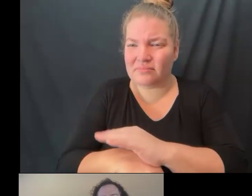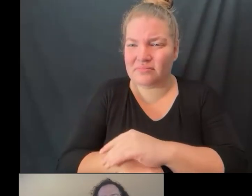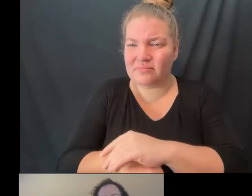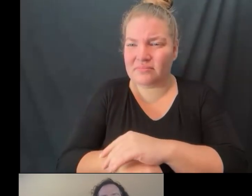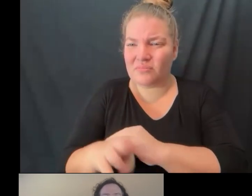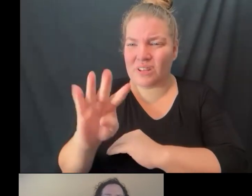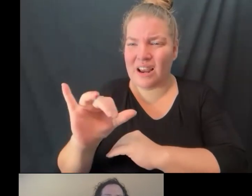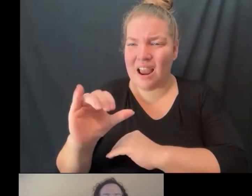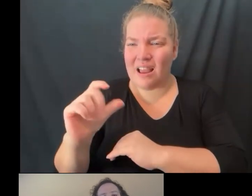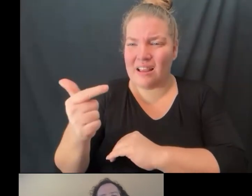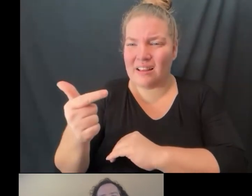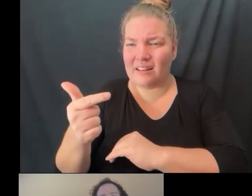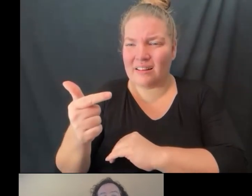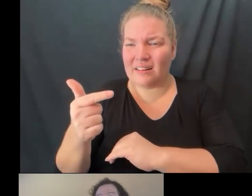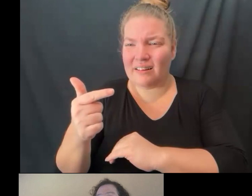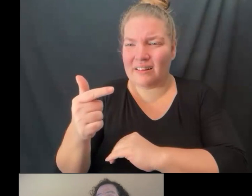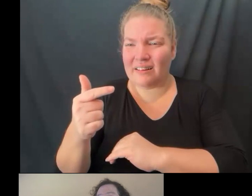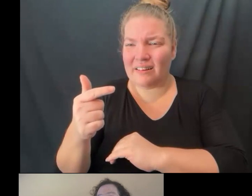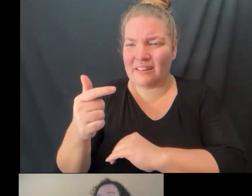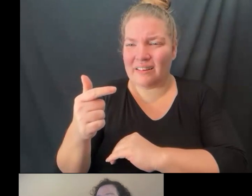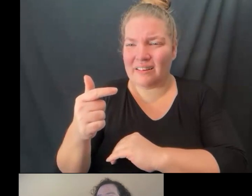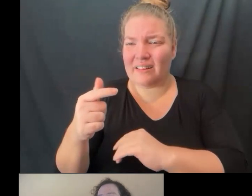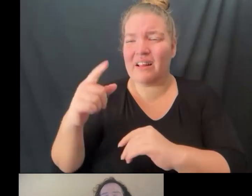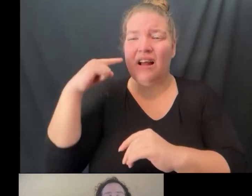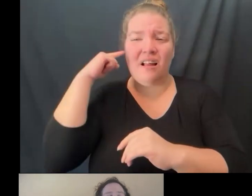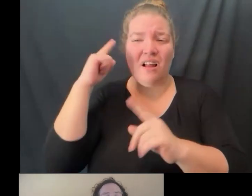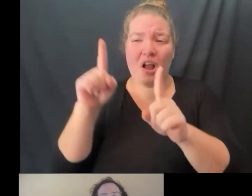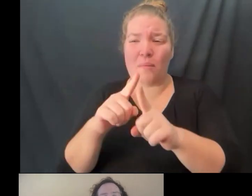W-C-A-G, and that's OK.